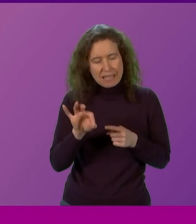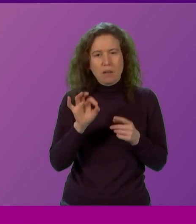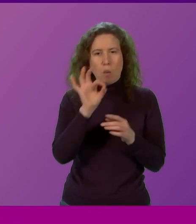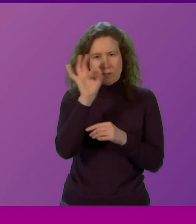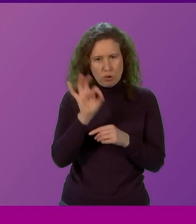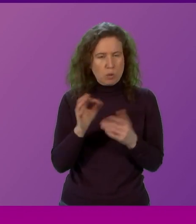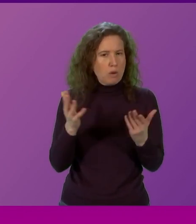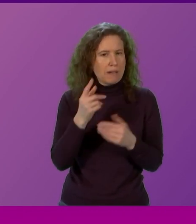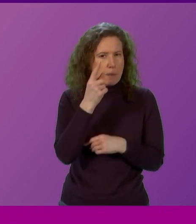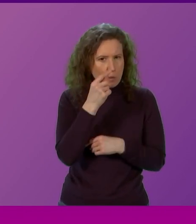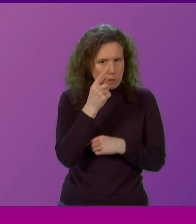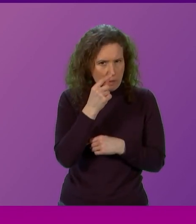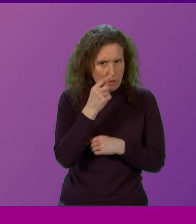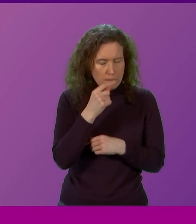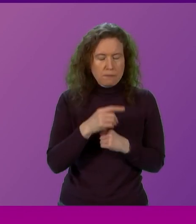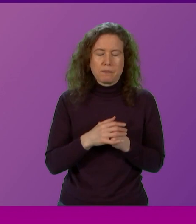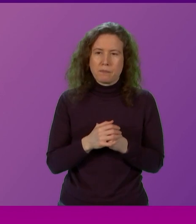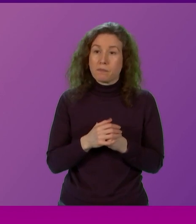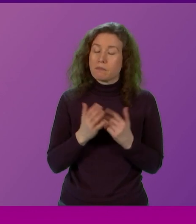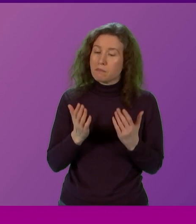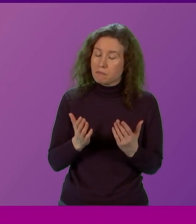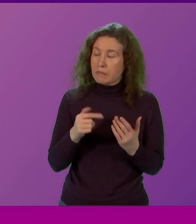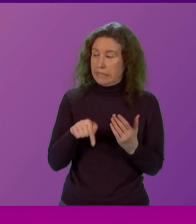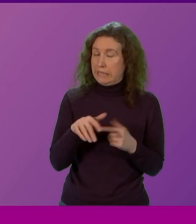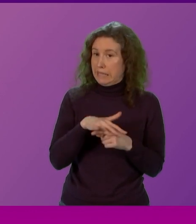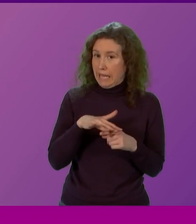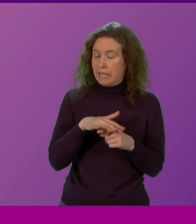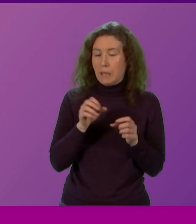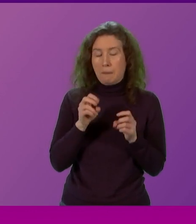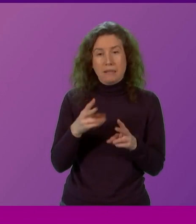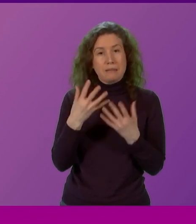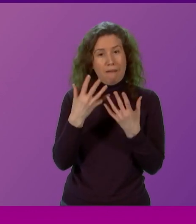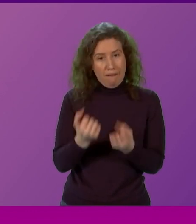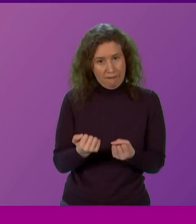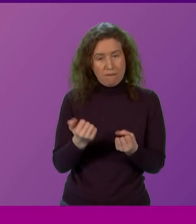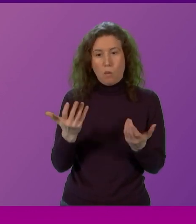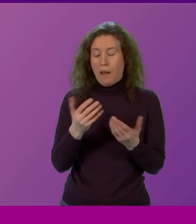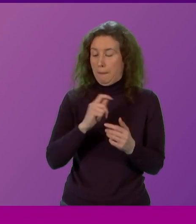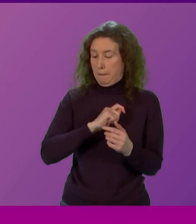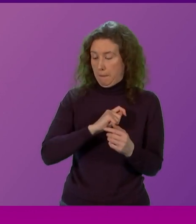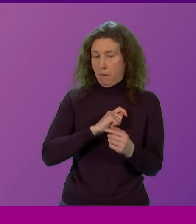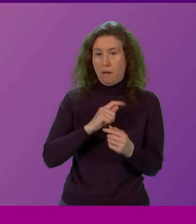questions, wherever possible. It is certainly the case that a mechanism exists whereby members who become aware of